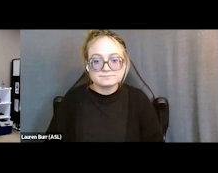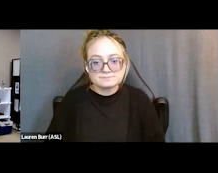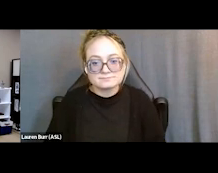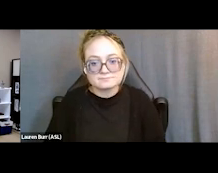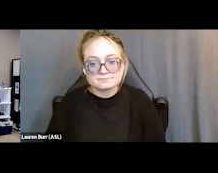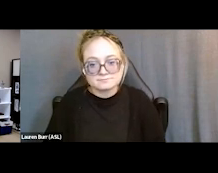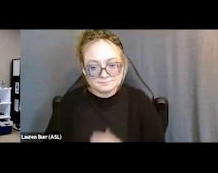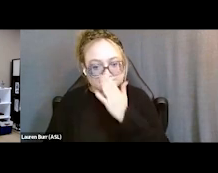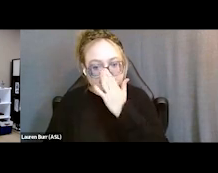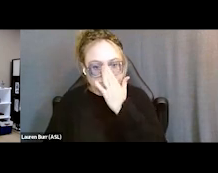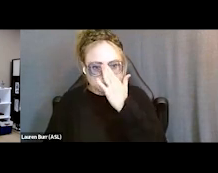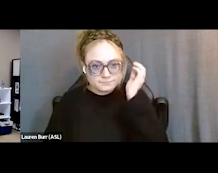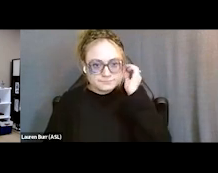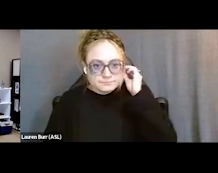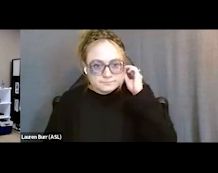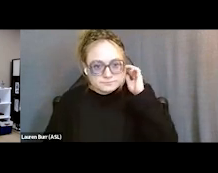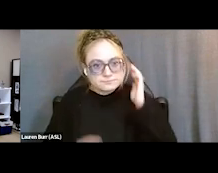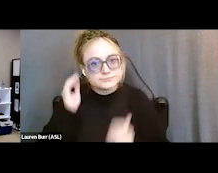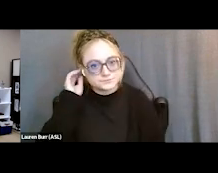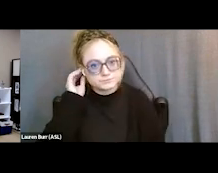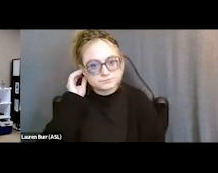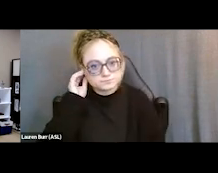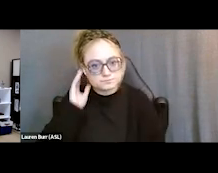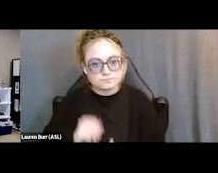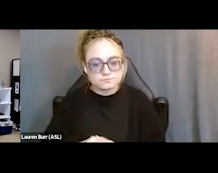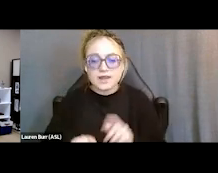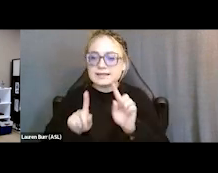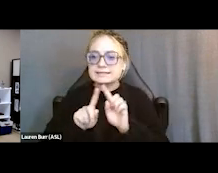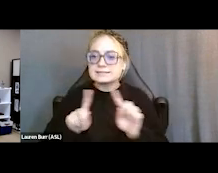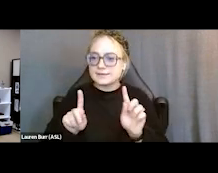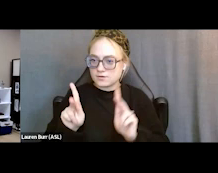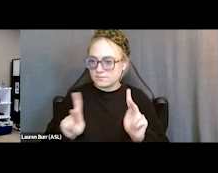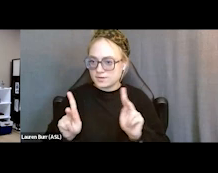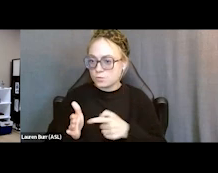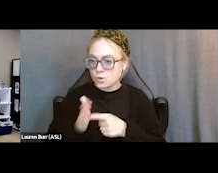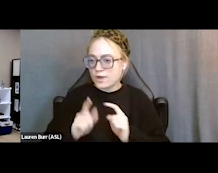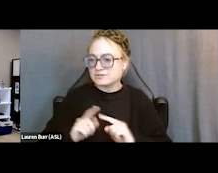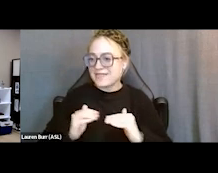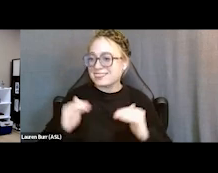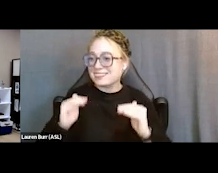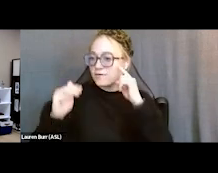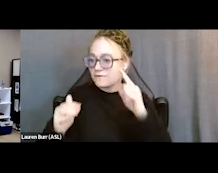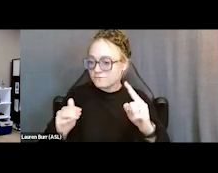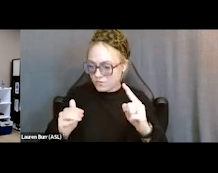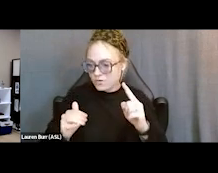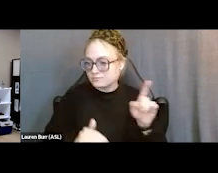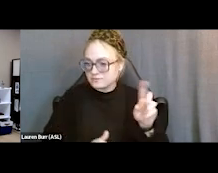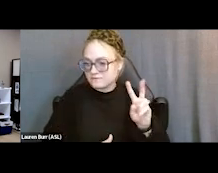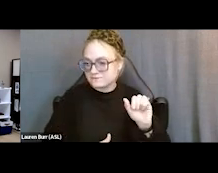Okay. So, and different people require different levels of validation, but you can learn that as you go on.